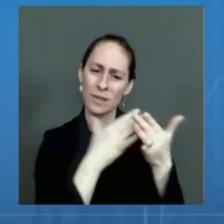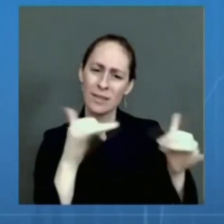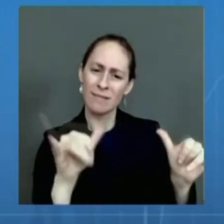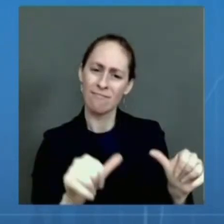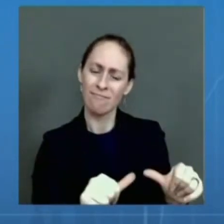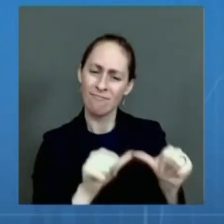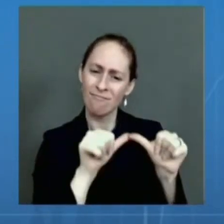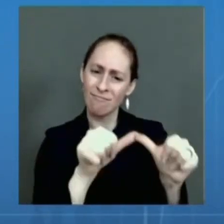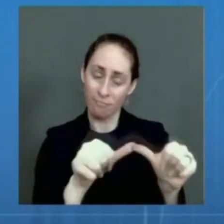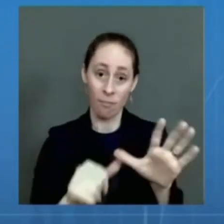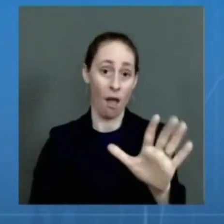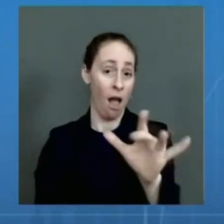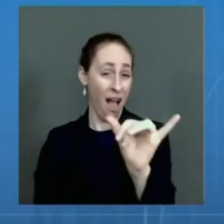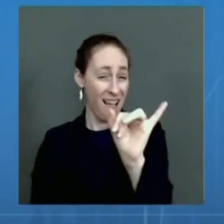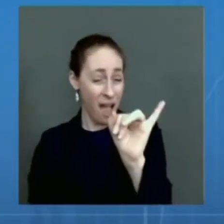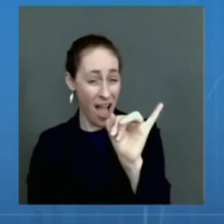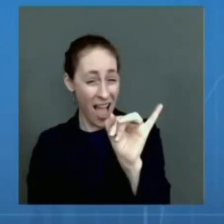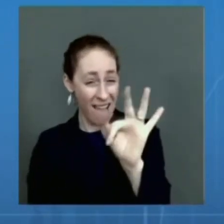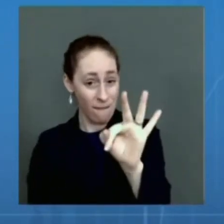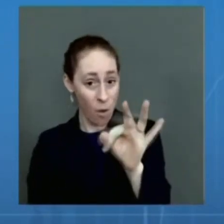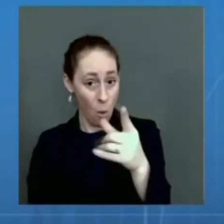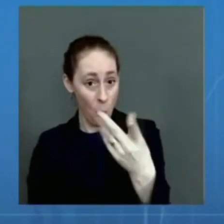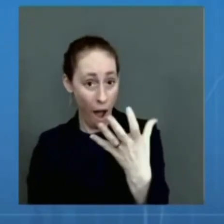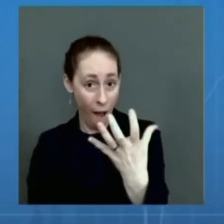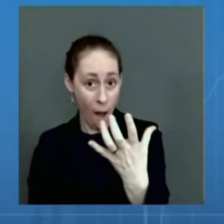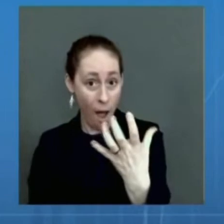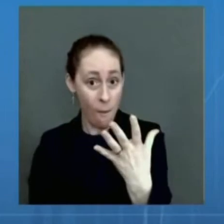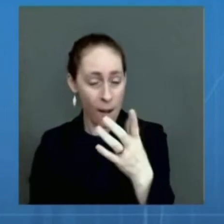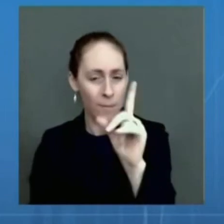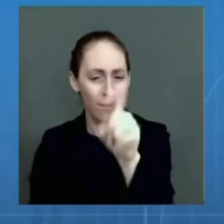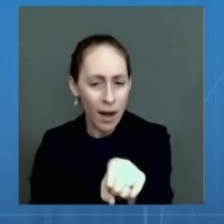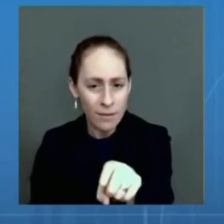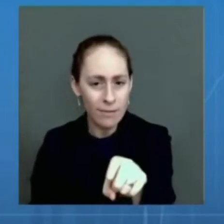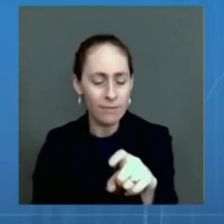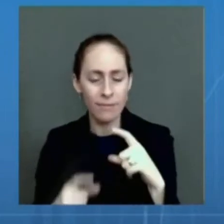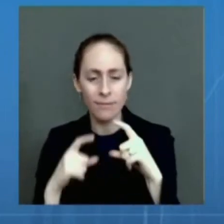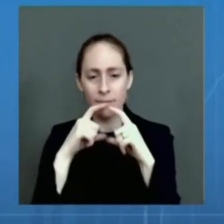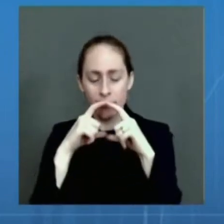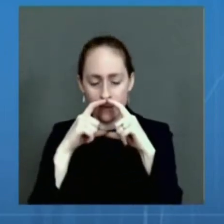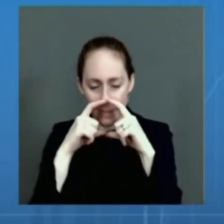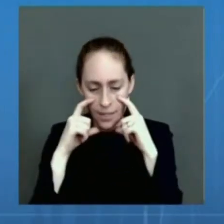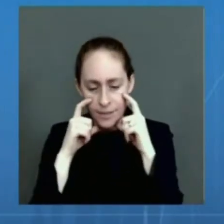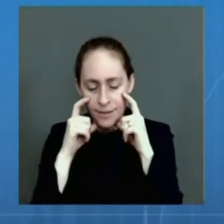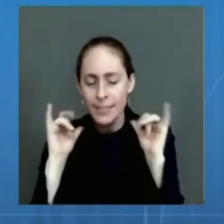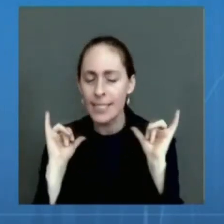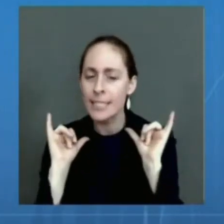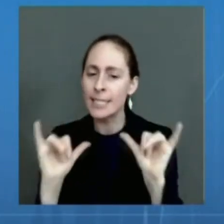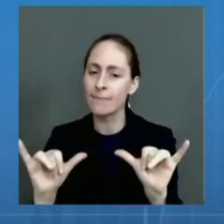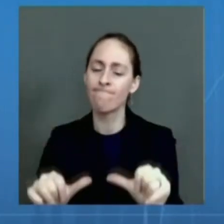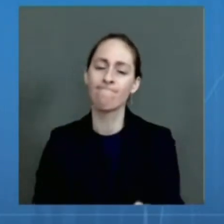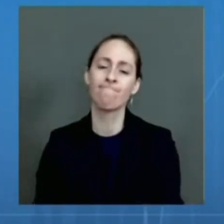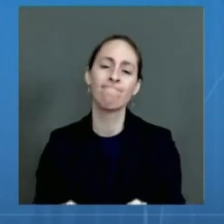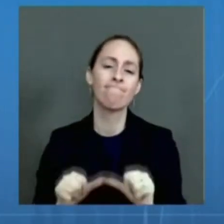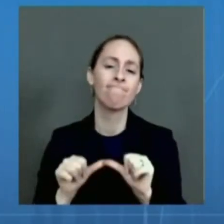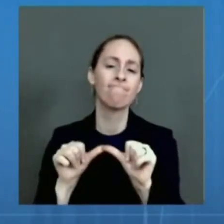CORRECTLY SOME KEY PREVENTION MEASURES NEED TO BE INCLUDED.